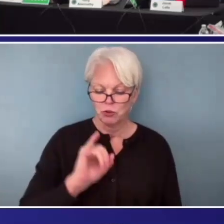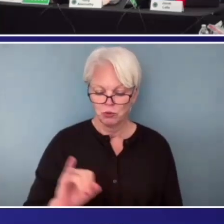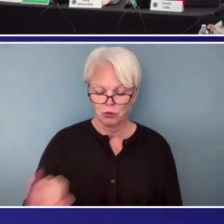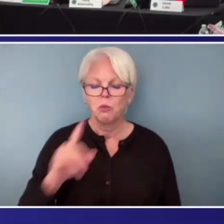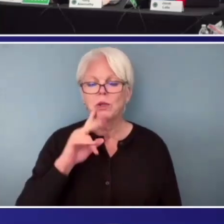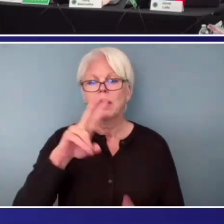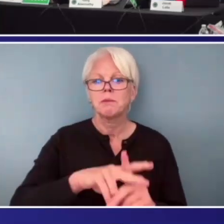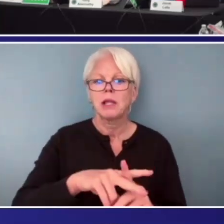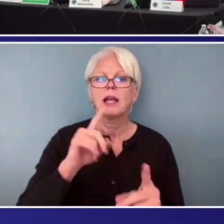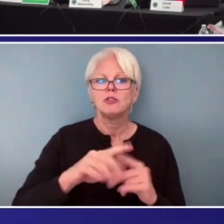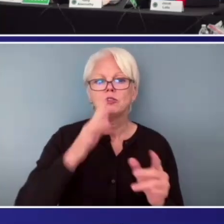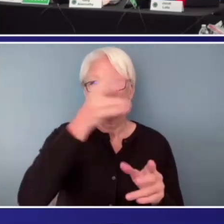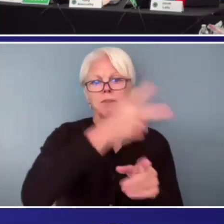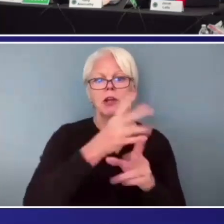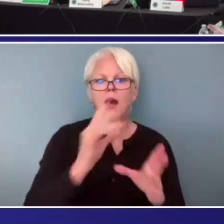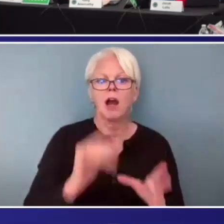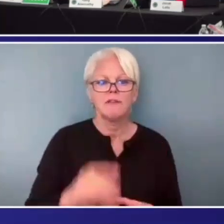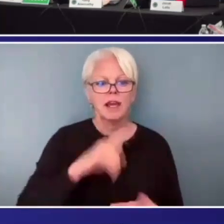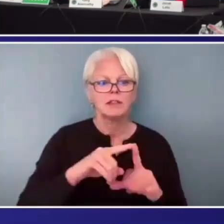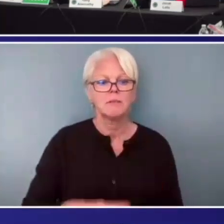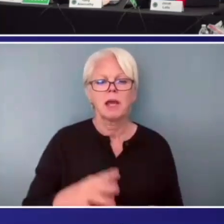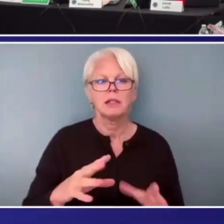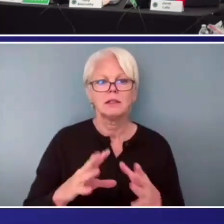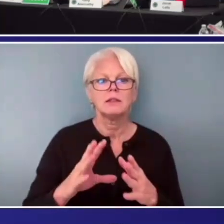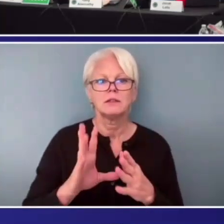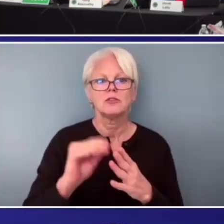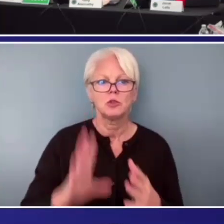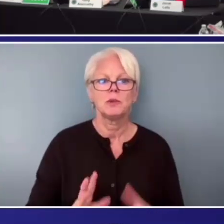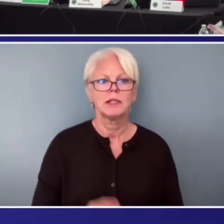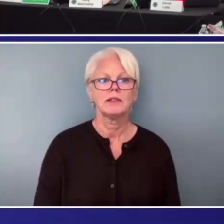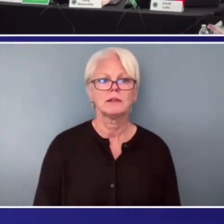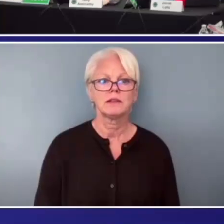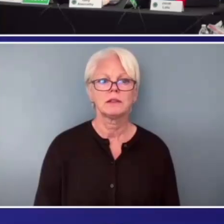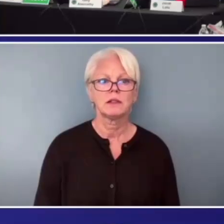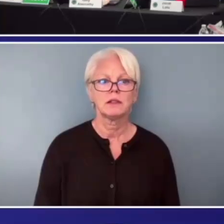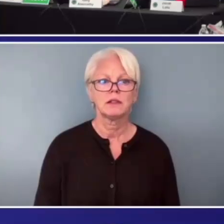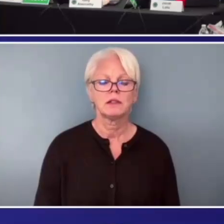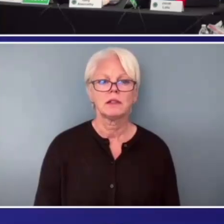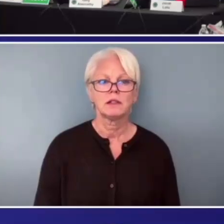to the parent borrower of that dependent student. Subsection (g),